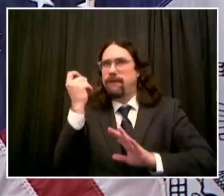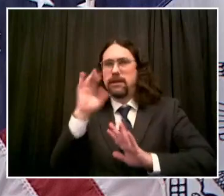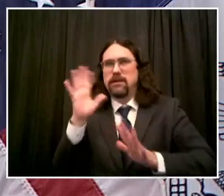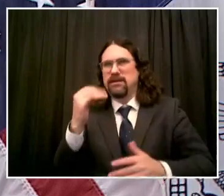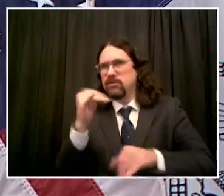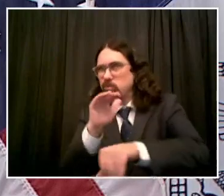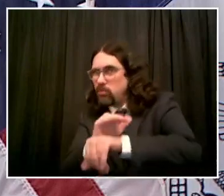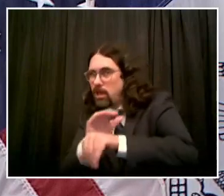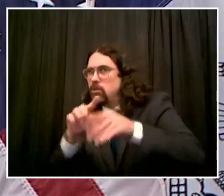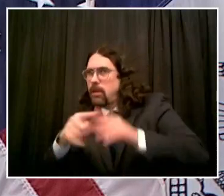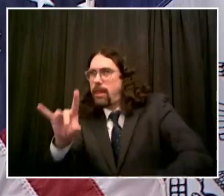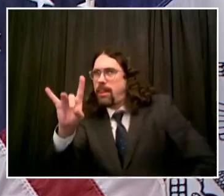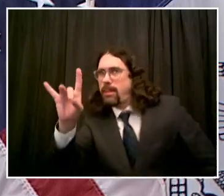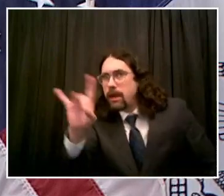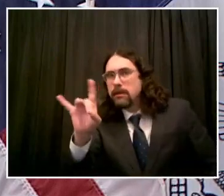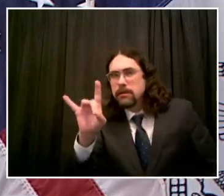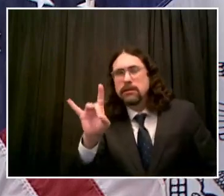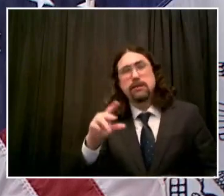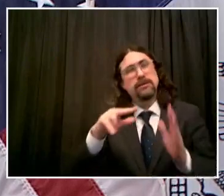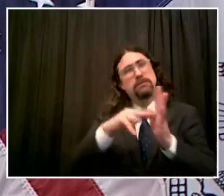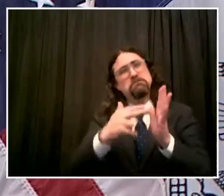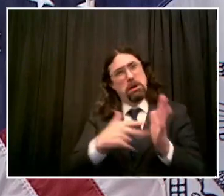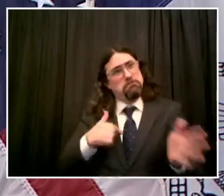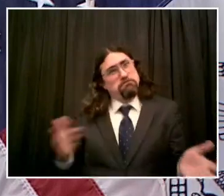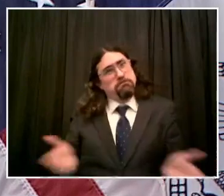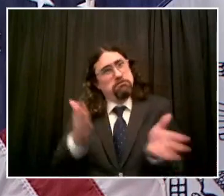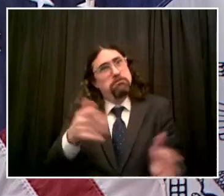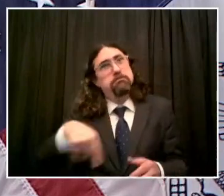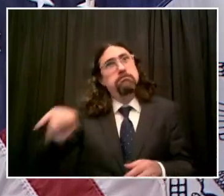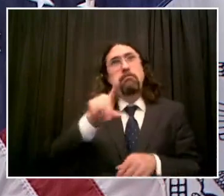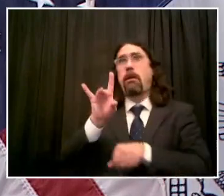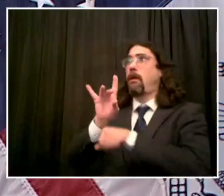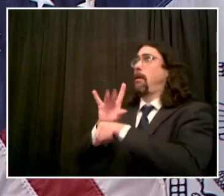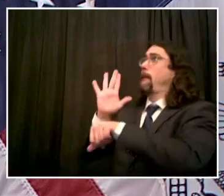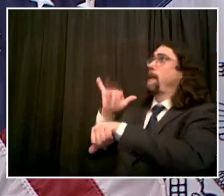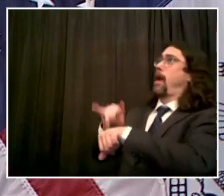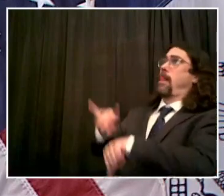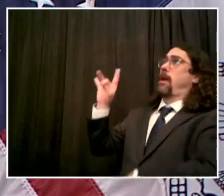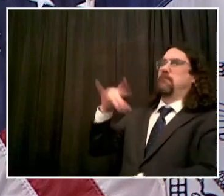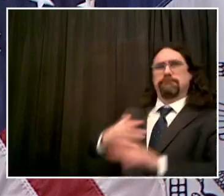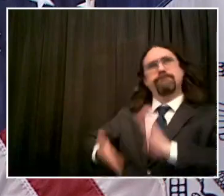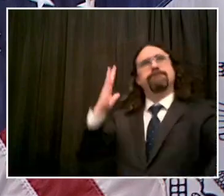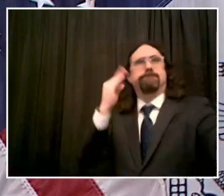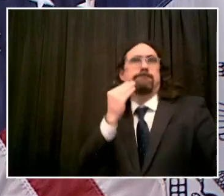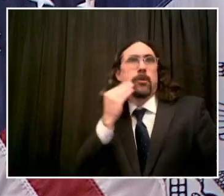ADDRESS THE SITUATION. PEOPLE BEING PEACEFUL IS ONE THING. IF THEY'RE NOT BEING PEACEFUL